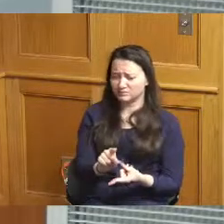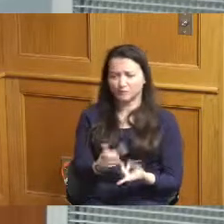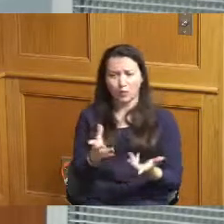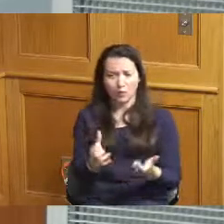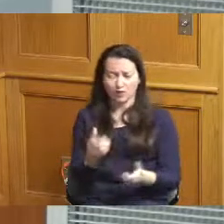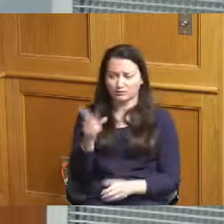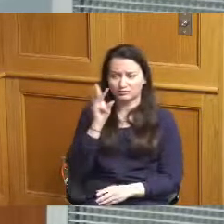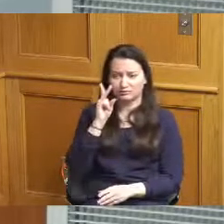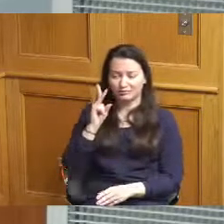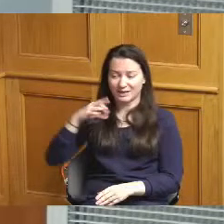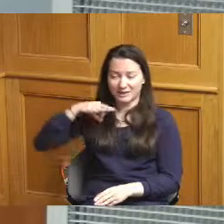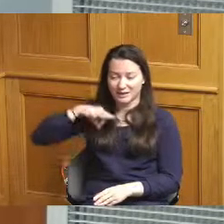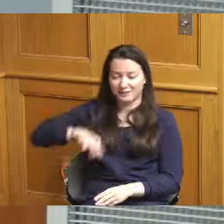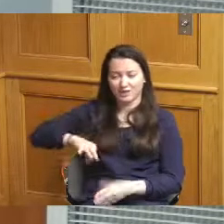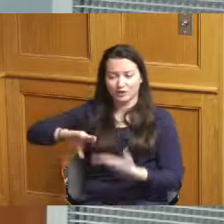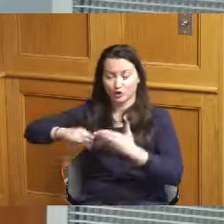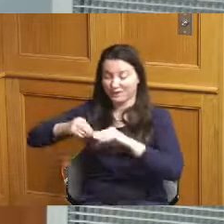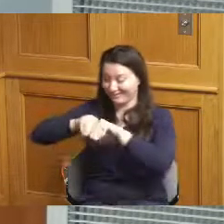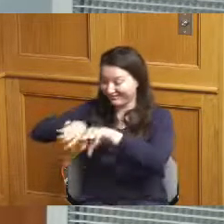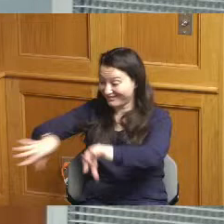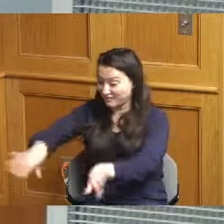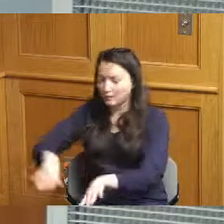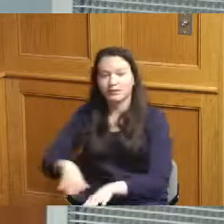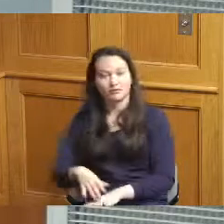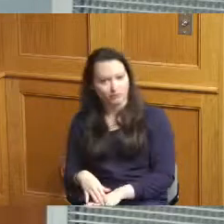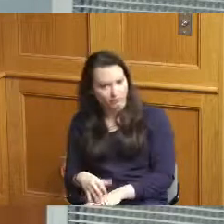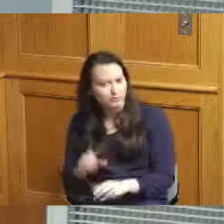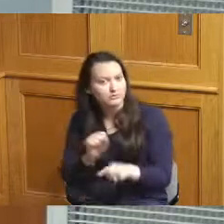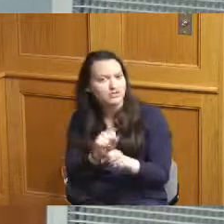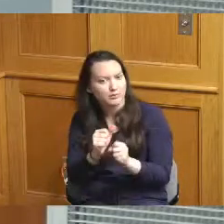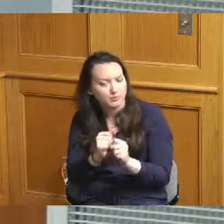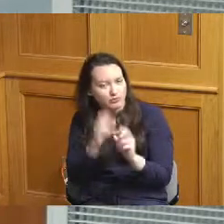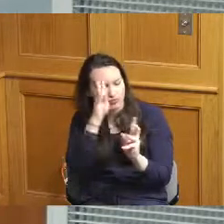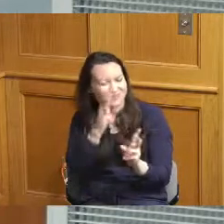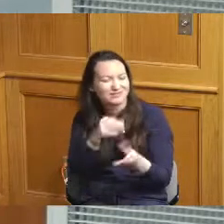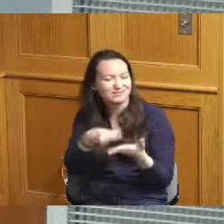benefits of the community otherwise with job creation and income tax and things like that so